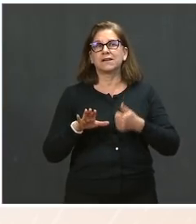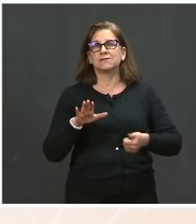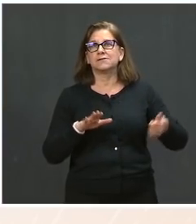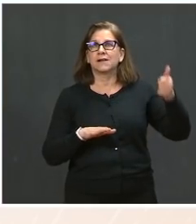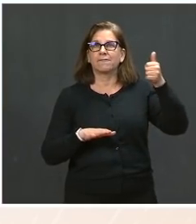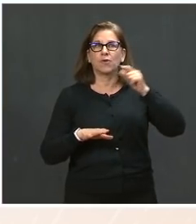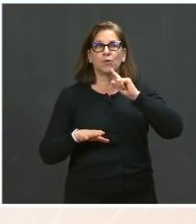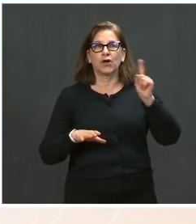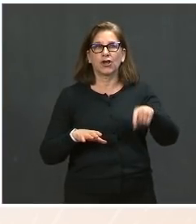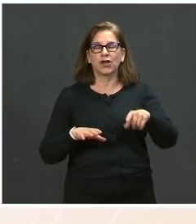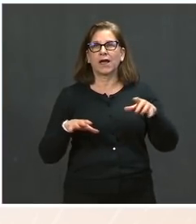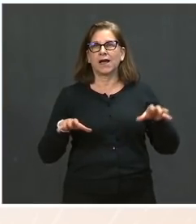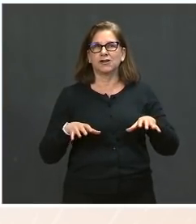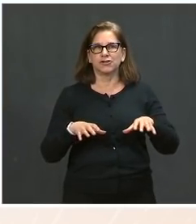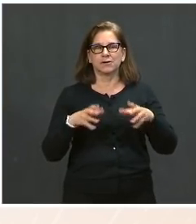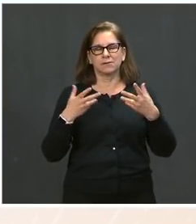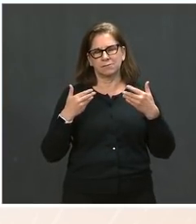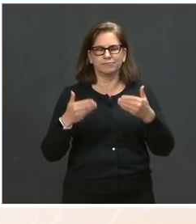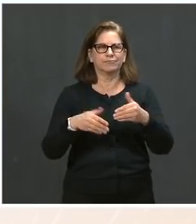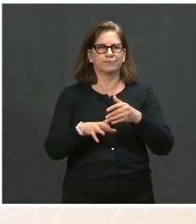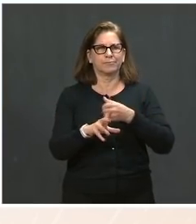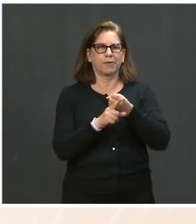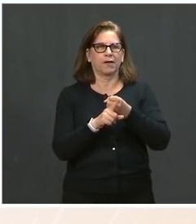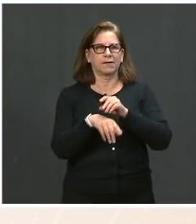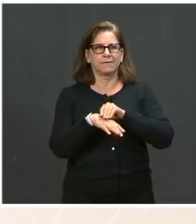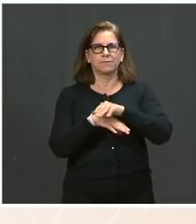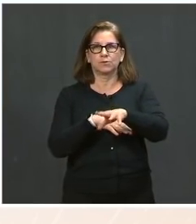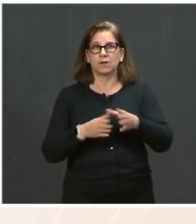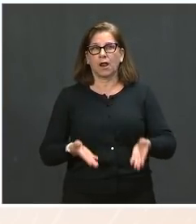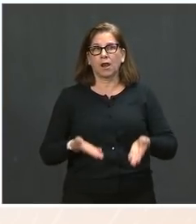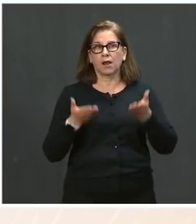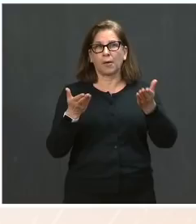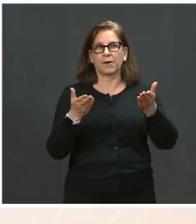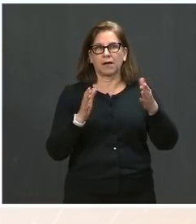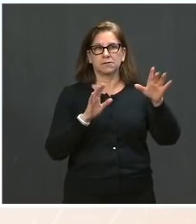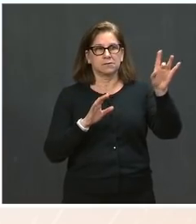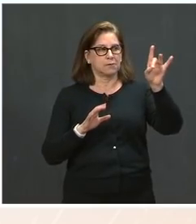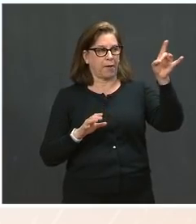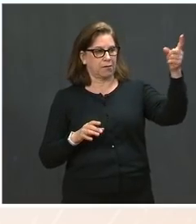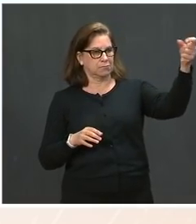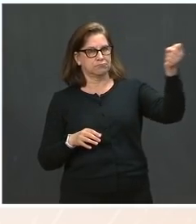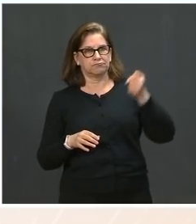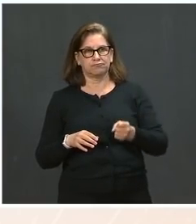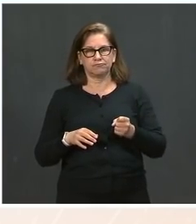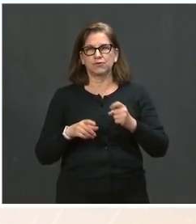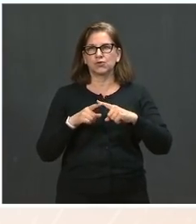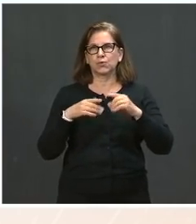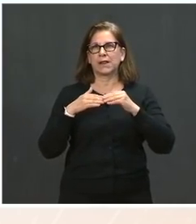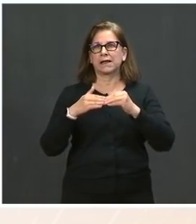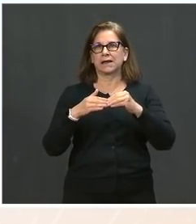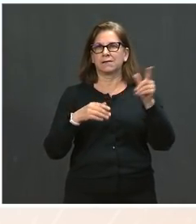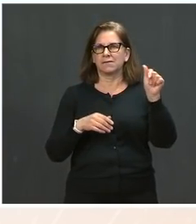and in the form of nominating someone to lead the ATF, because he feels you can't wait and he's going to use